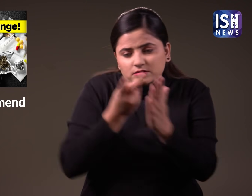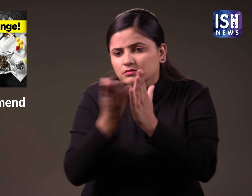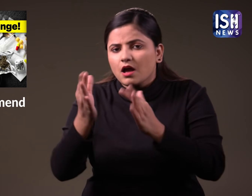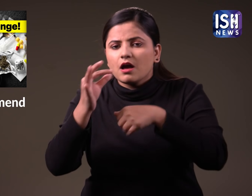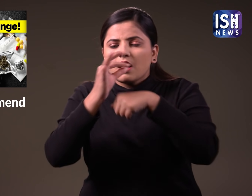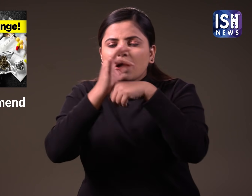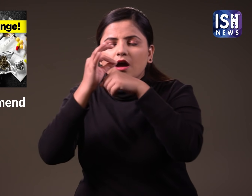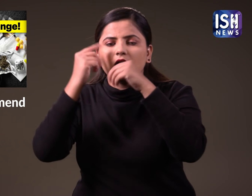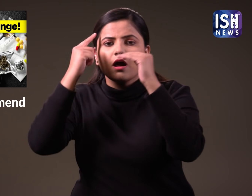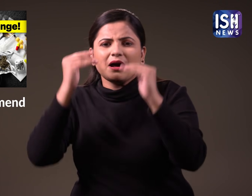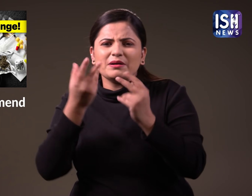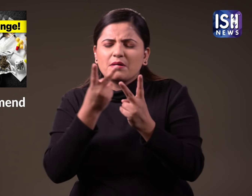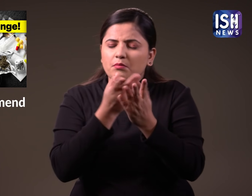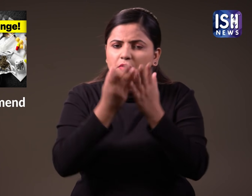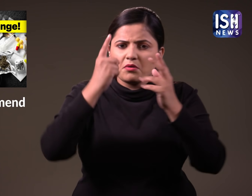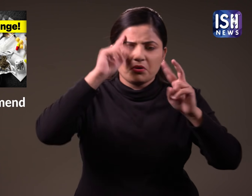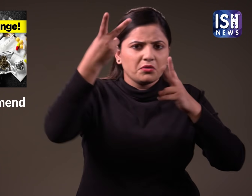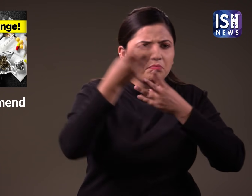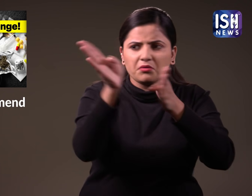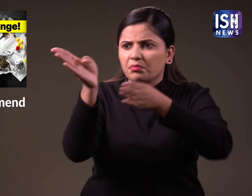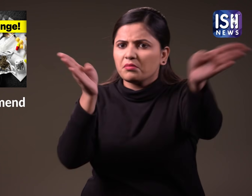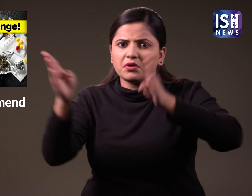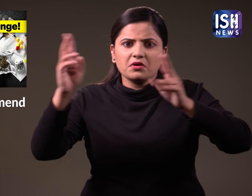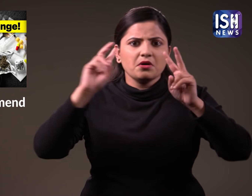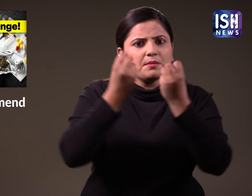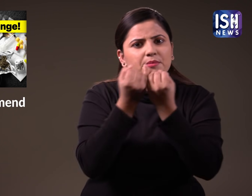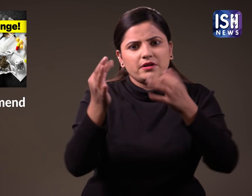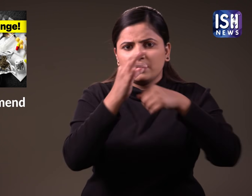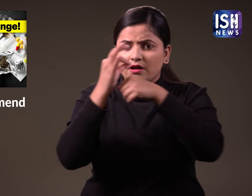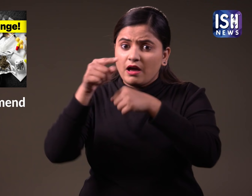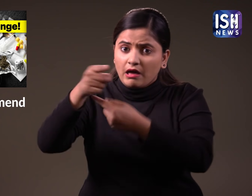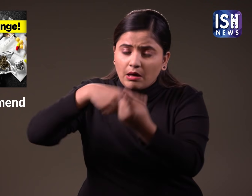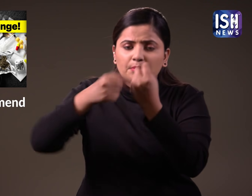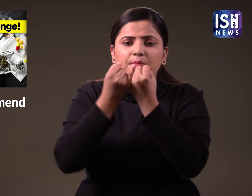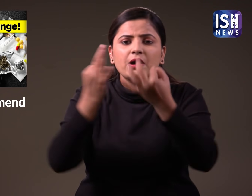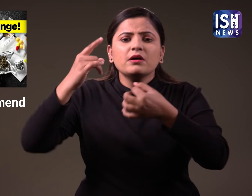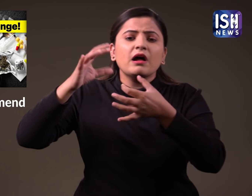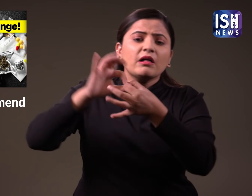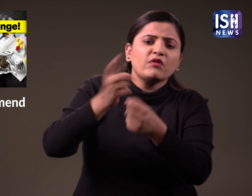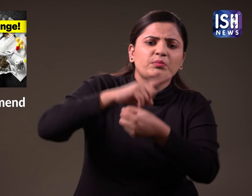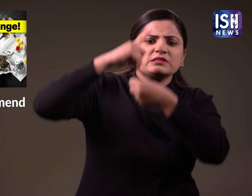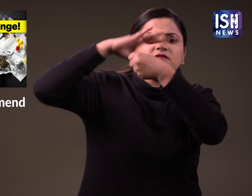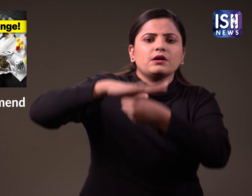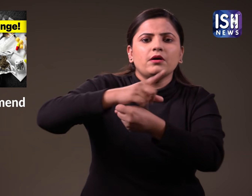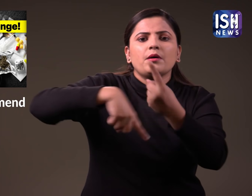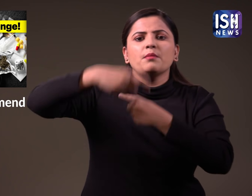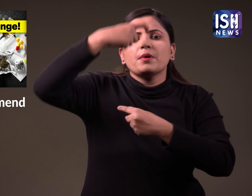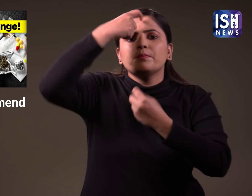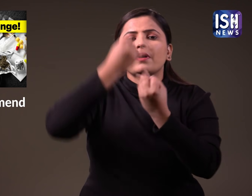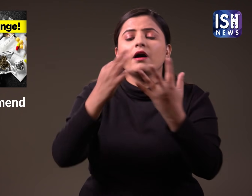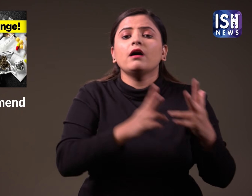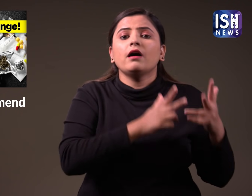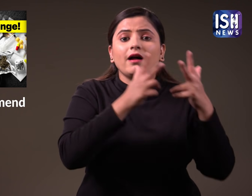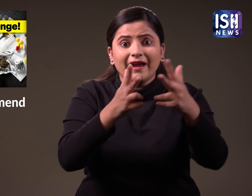They consumed drugs alleviate their stress.